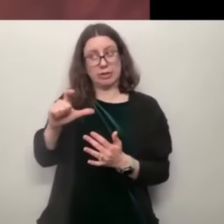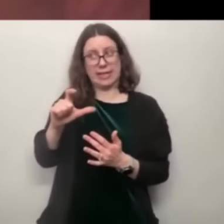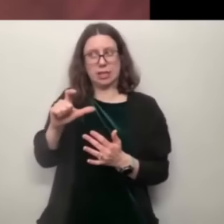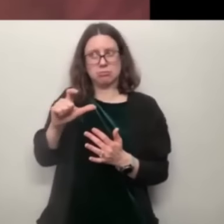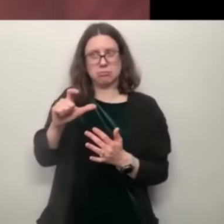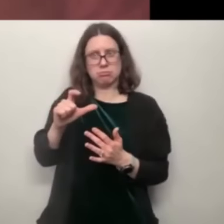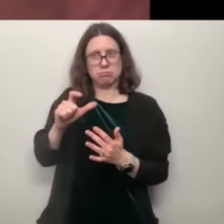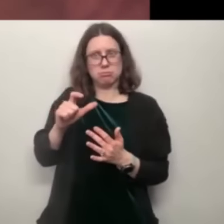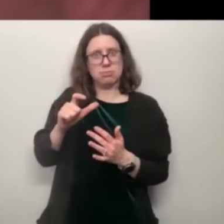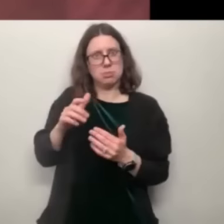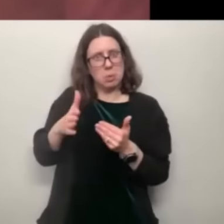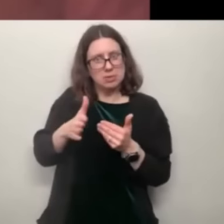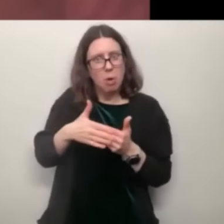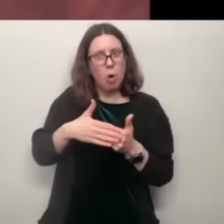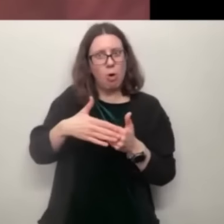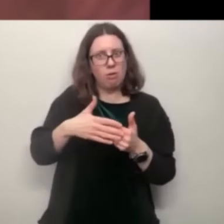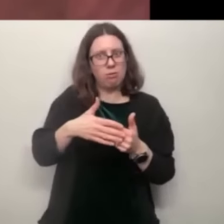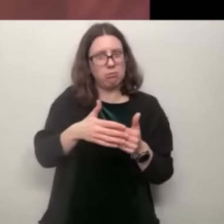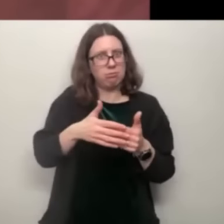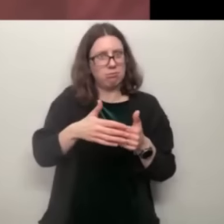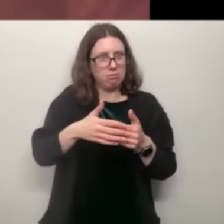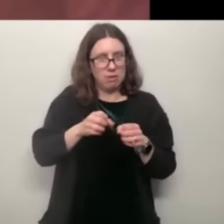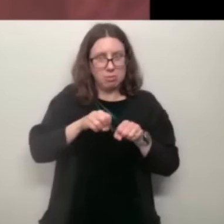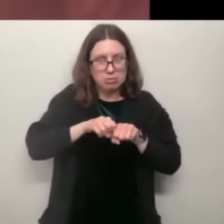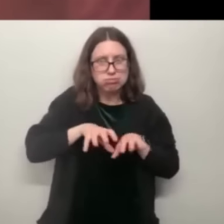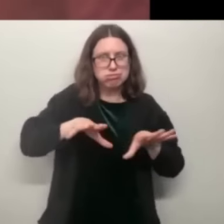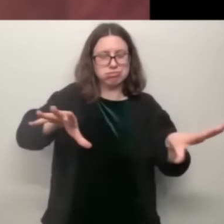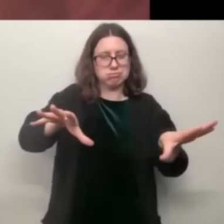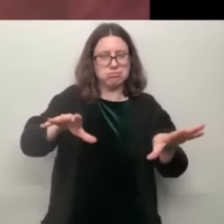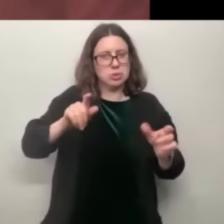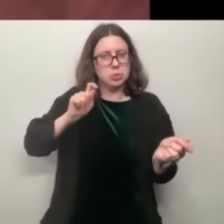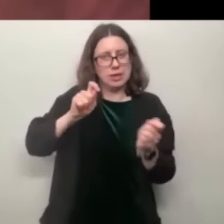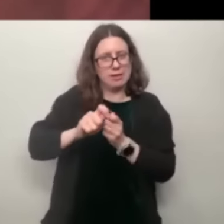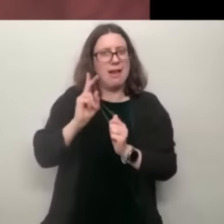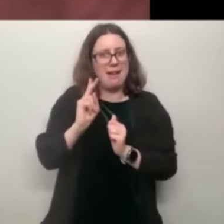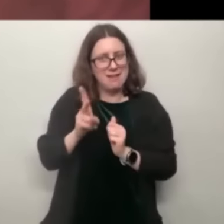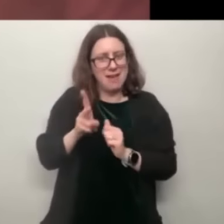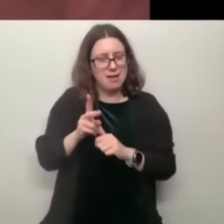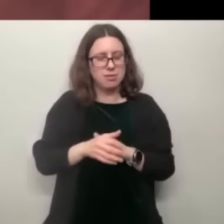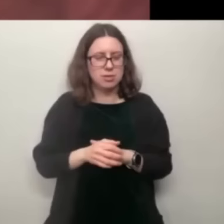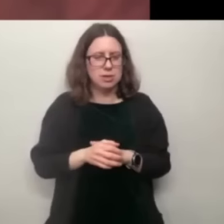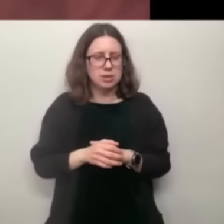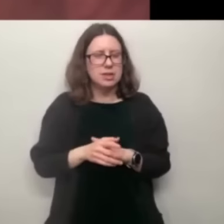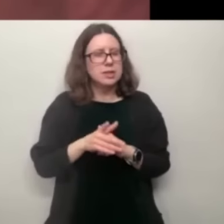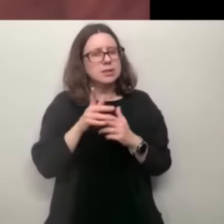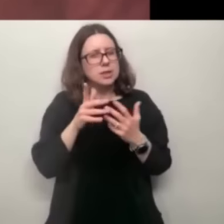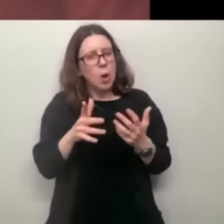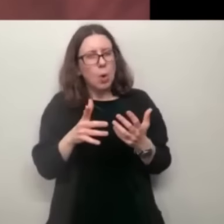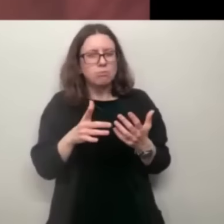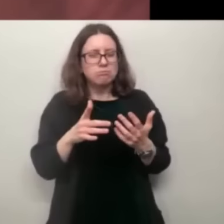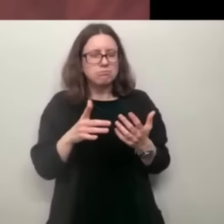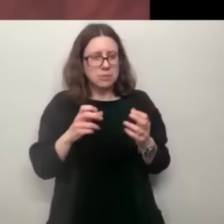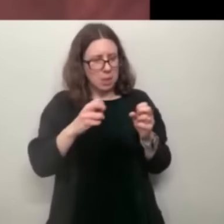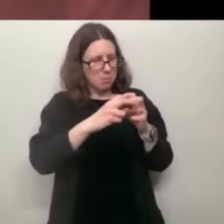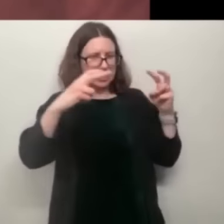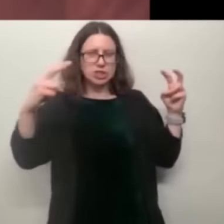So the Iron Bridge was born out of tumult and change, the old world giving way to the new, and it stood for almost 250 years